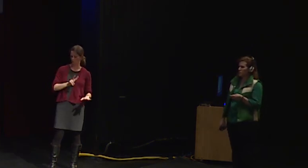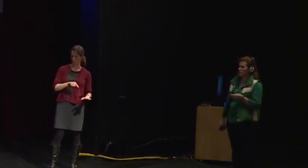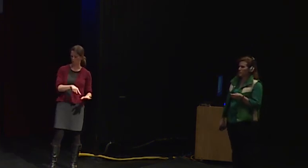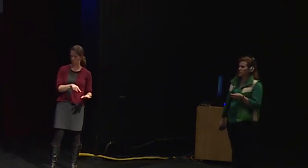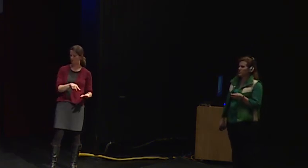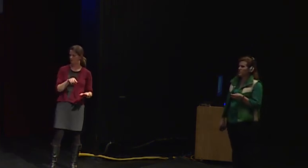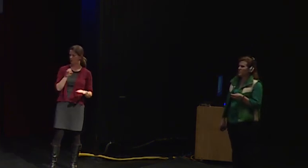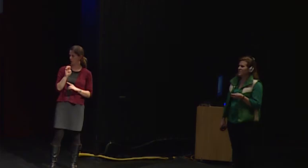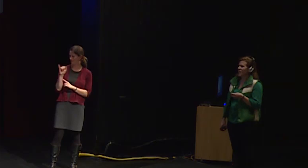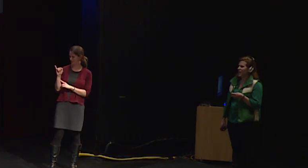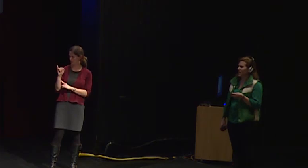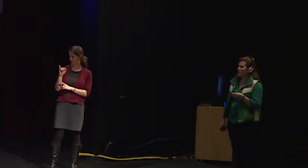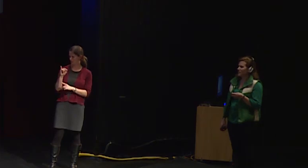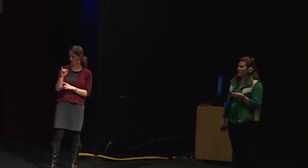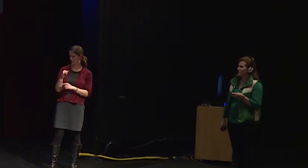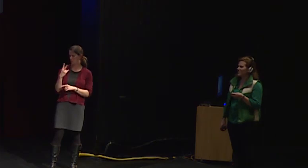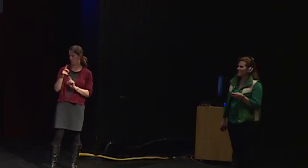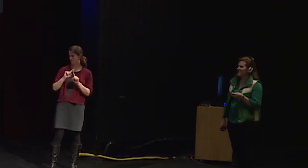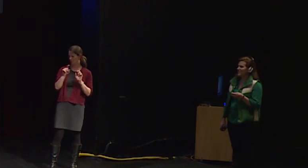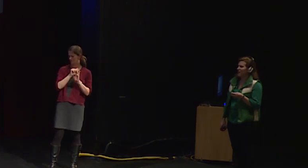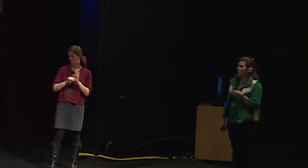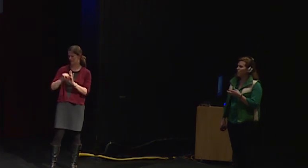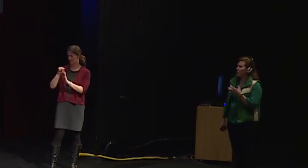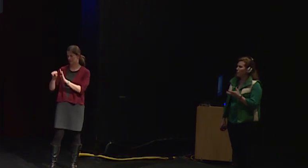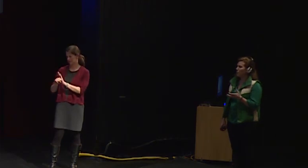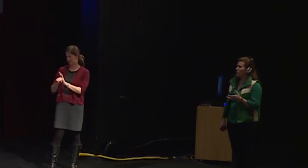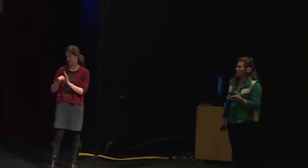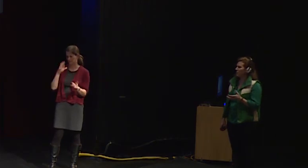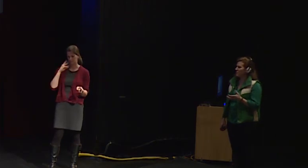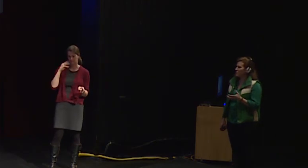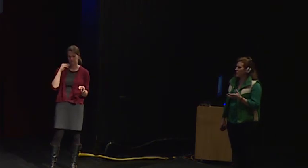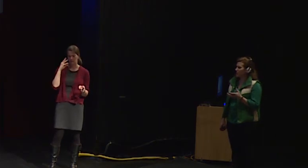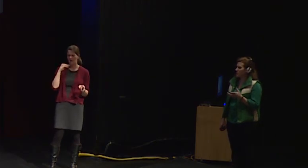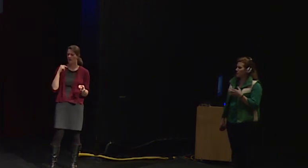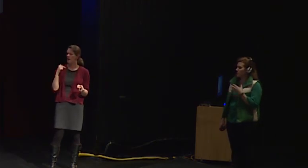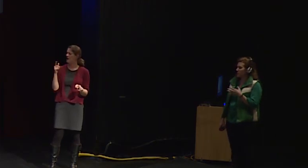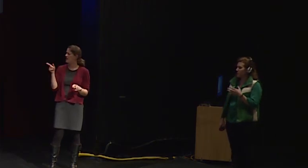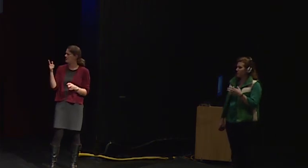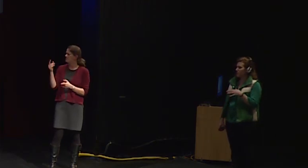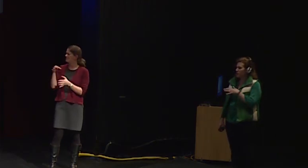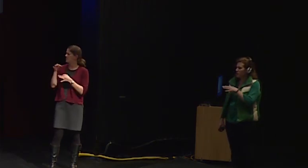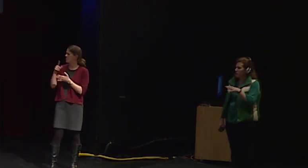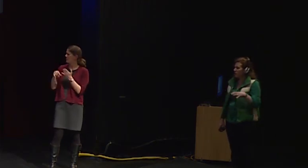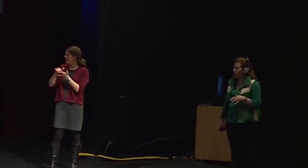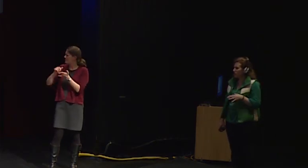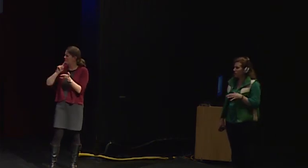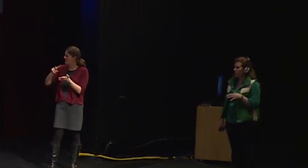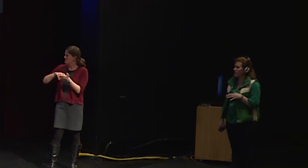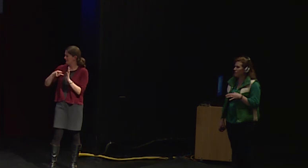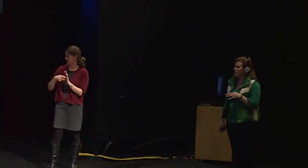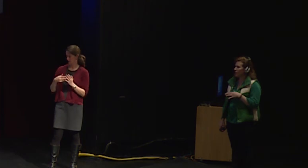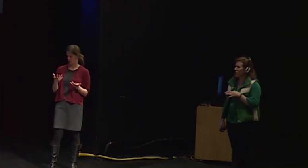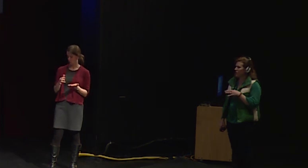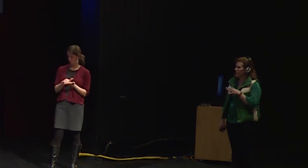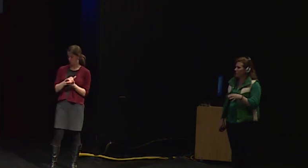...has been early intervention in two states, and I want to know what that really means, because, for example, even in this area,